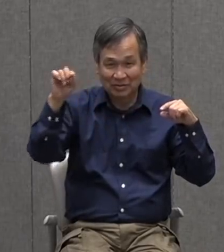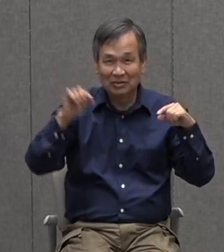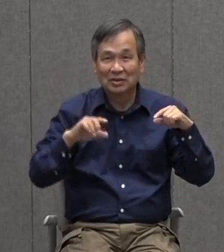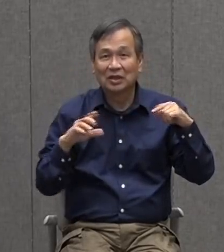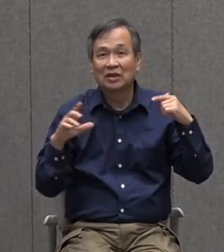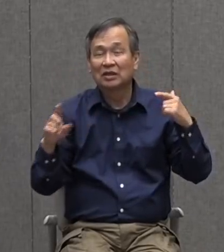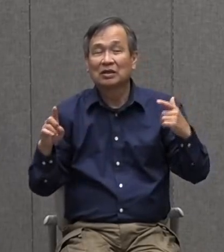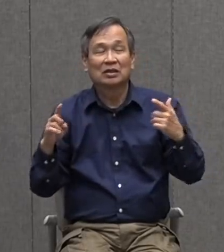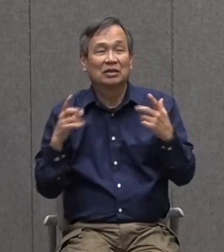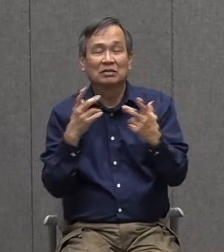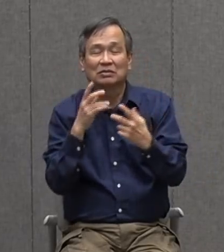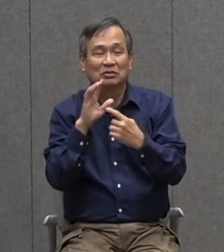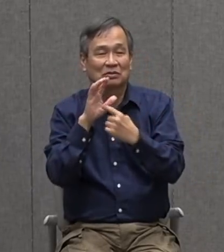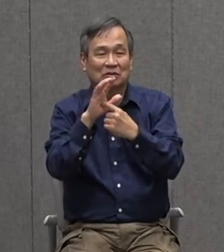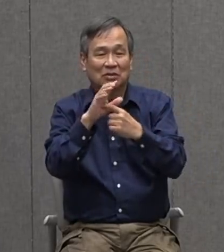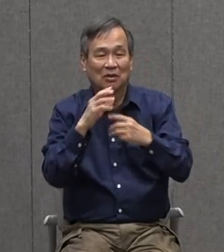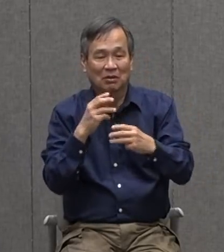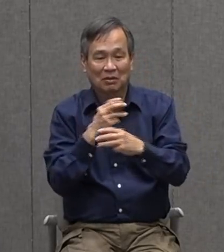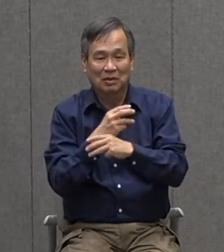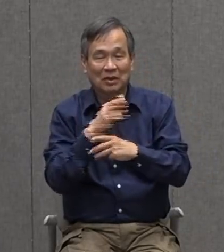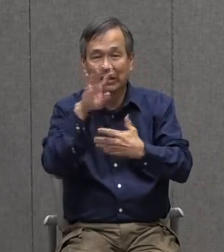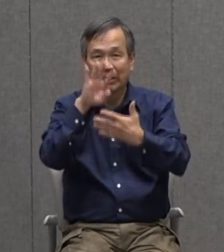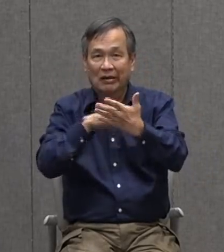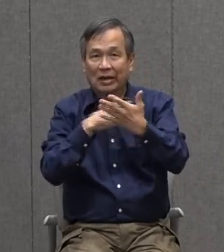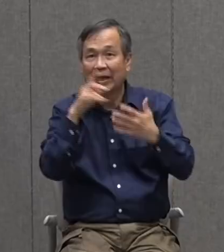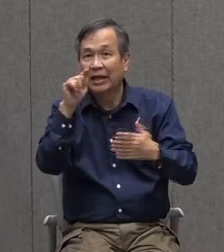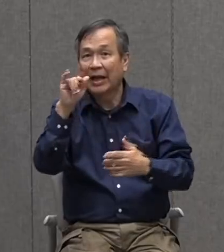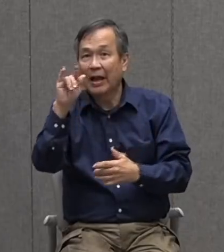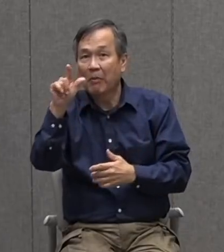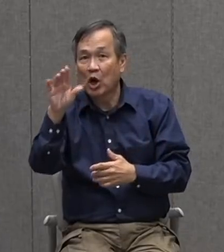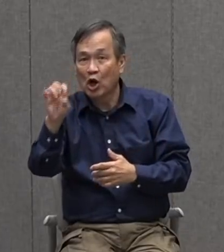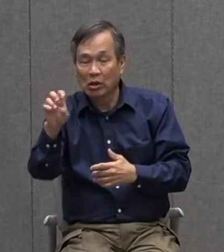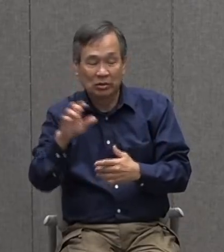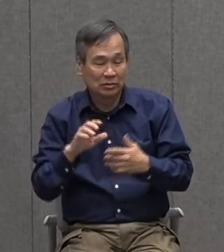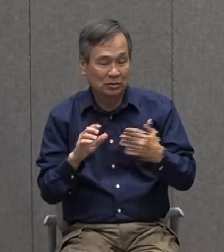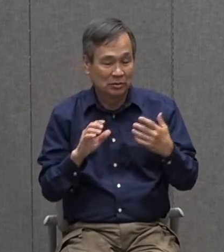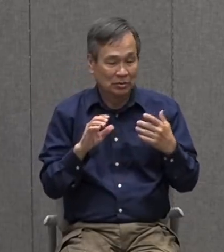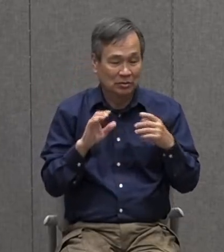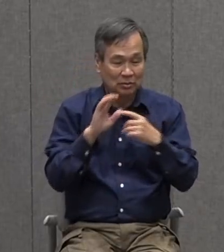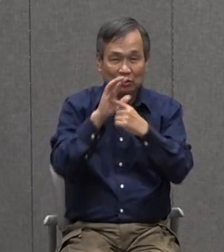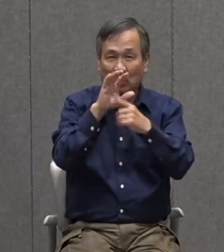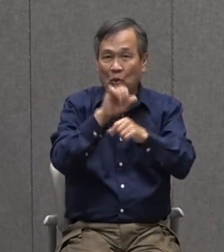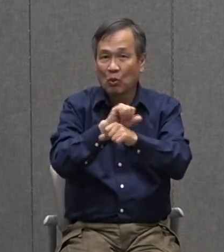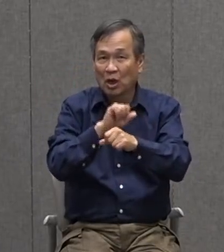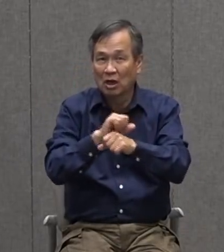or you could just show your mathematical equations as you go through and do your work. But if you do that,